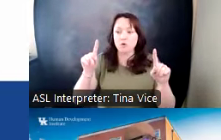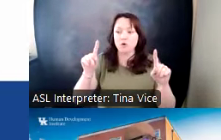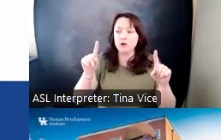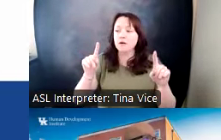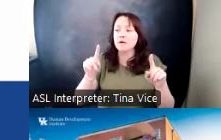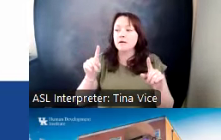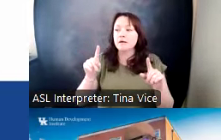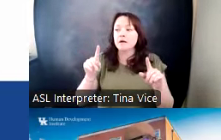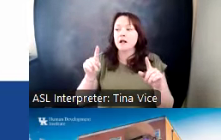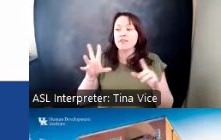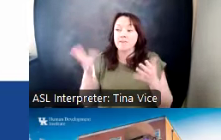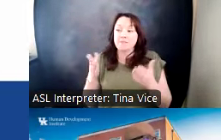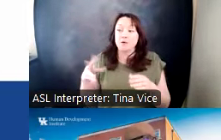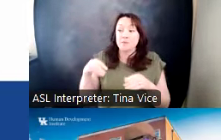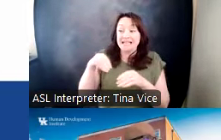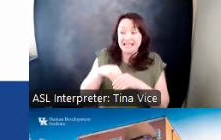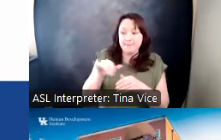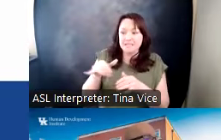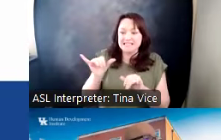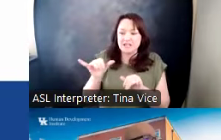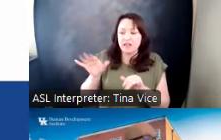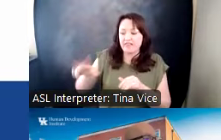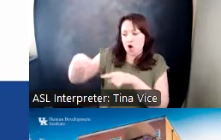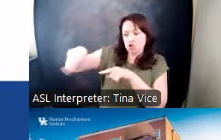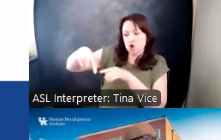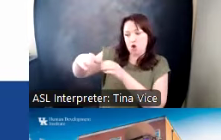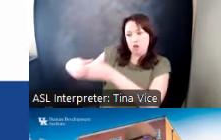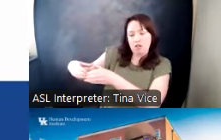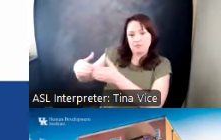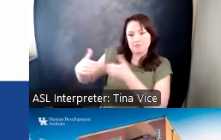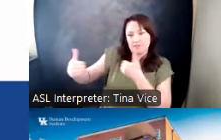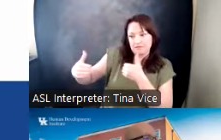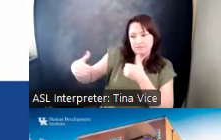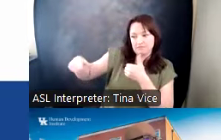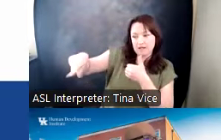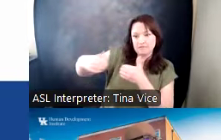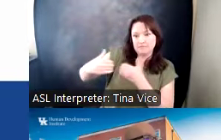still kind of in their own little circle doing their own thing and not interacting with their peers. So that